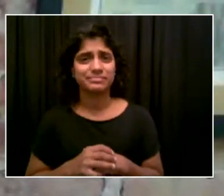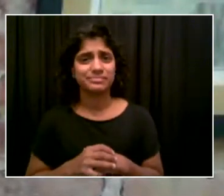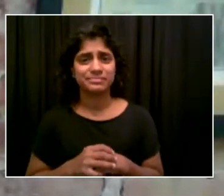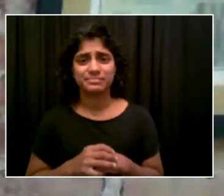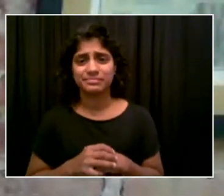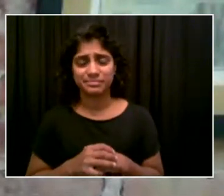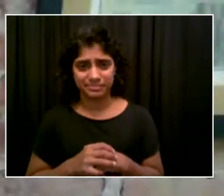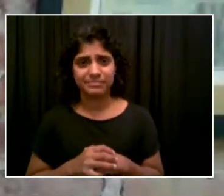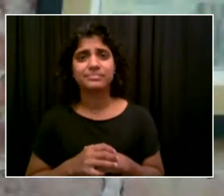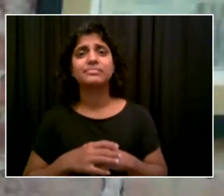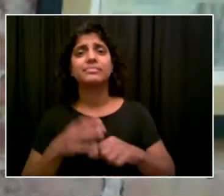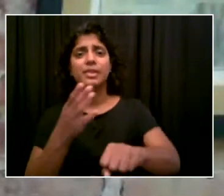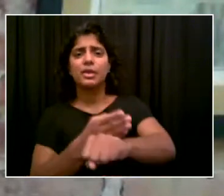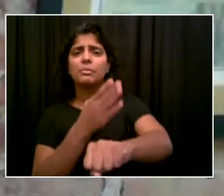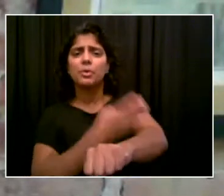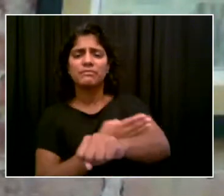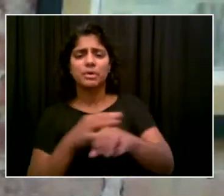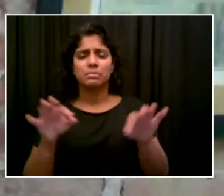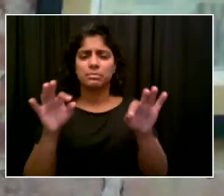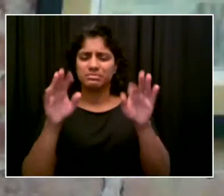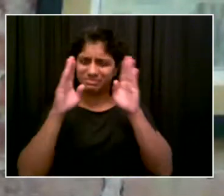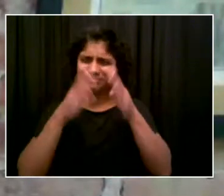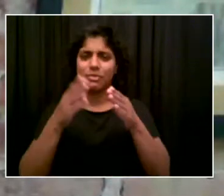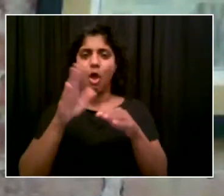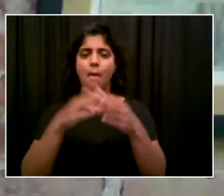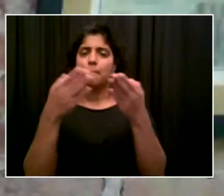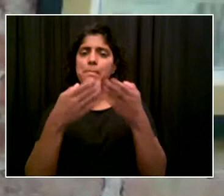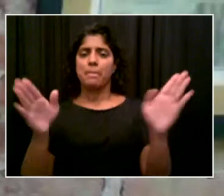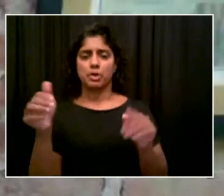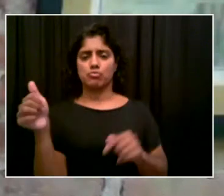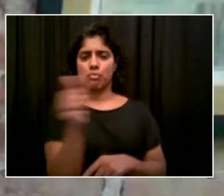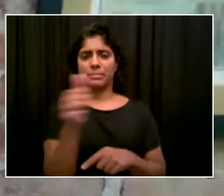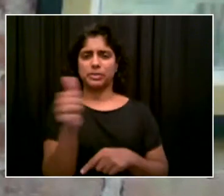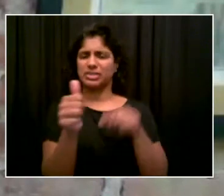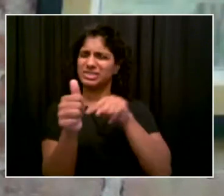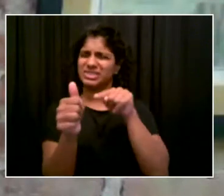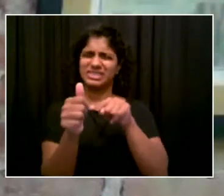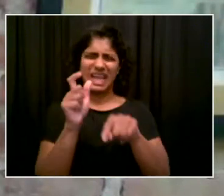WE'VE GOT TO MAKE PUBLIC TRANSPORTATION